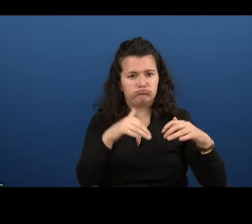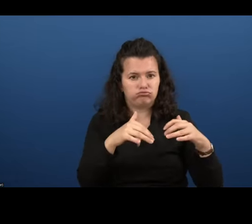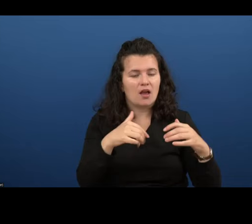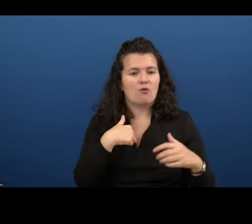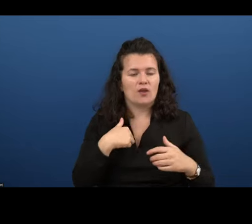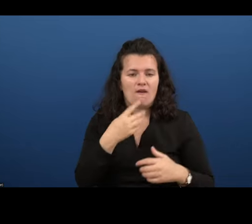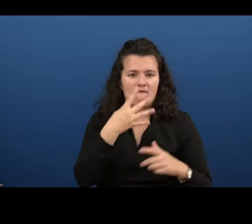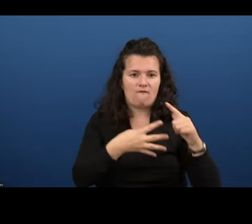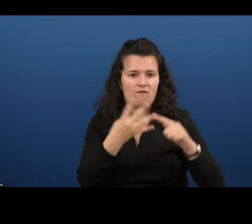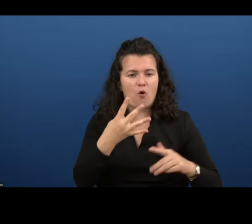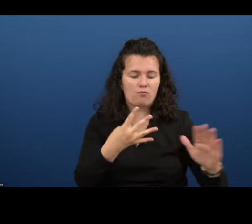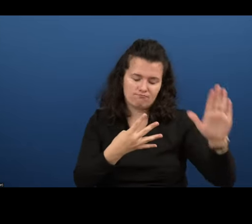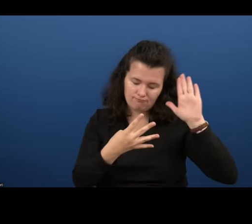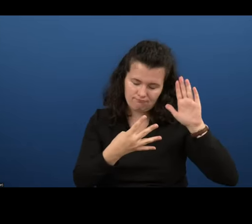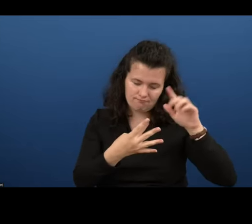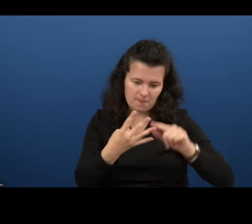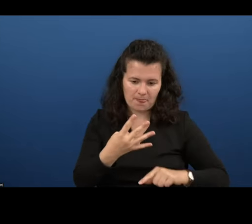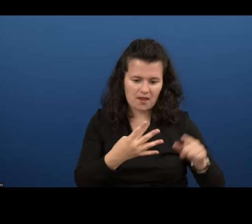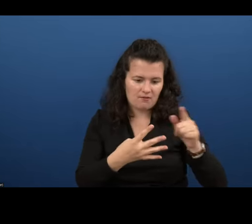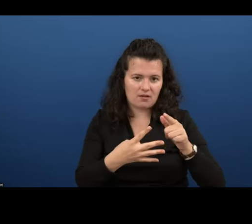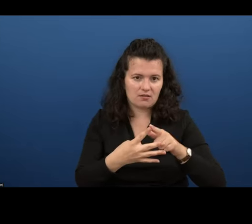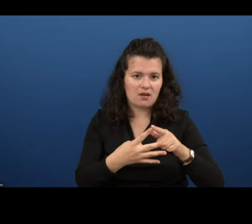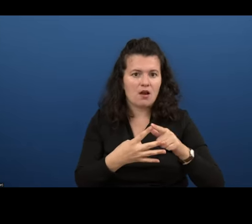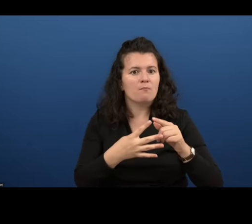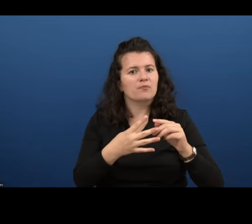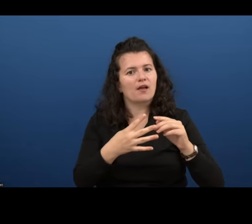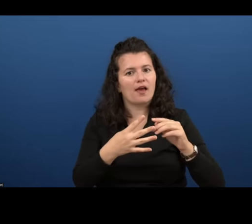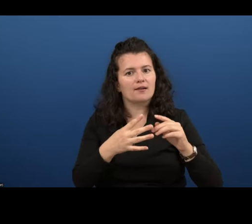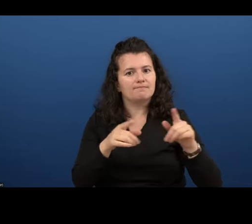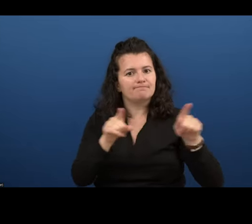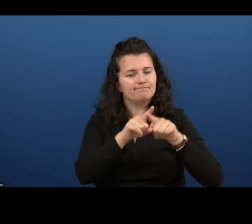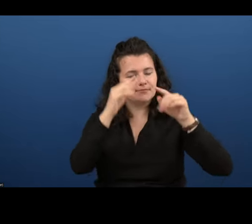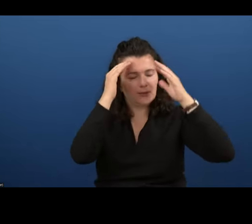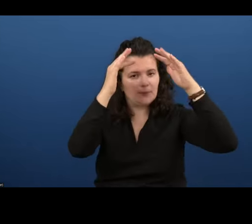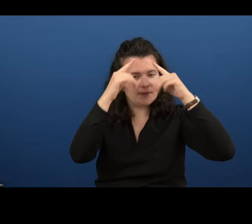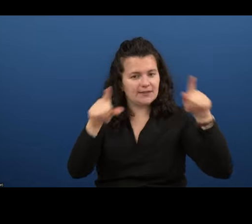senior leadership and staff sensitization so that they buy in, but also knowledge of